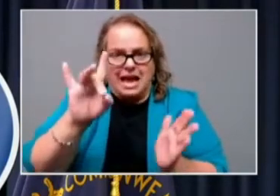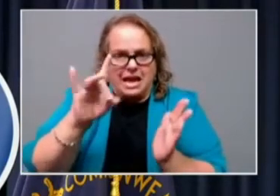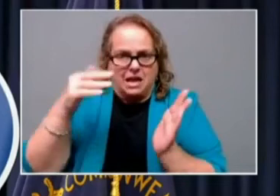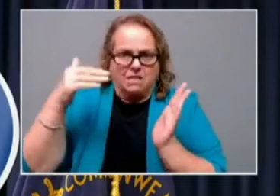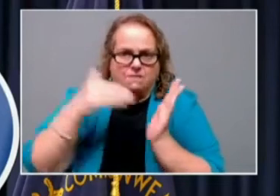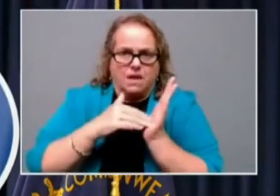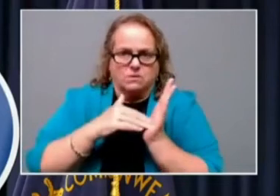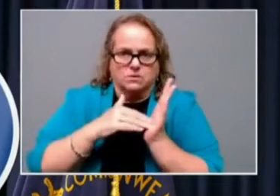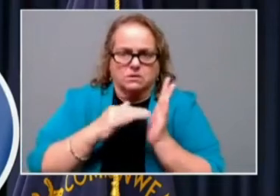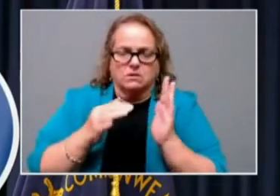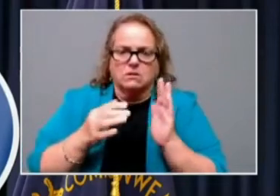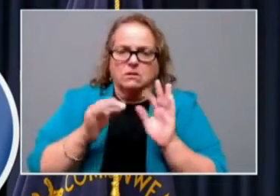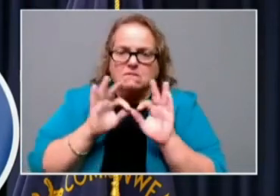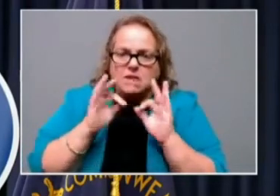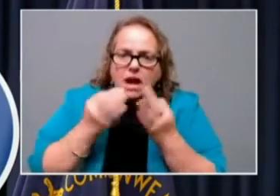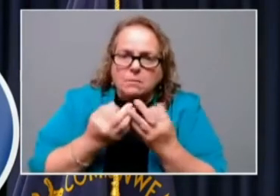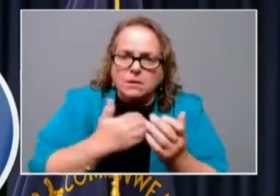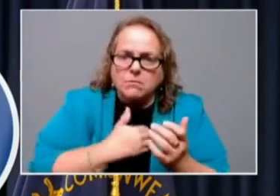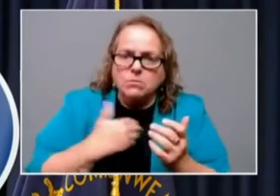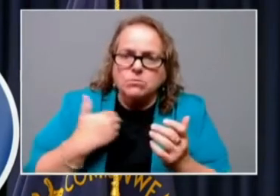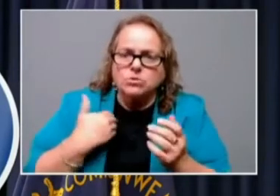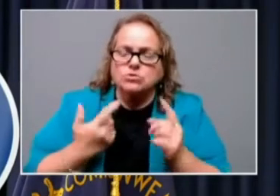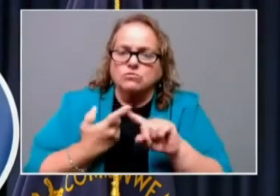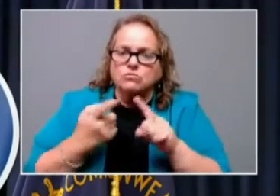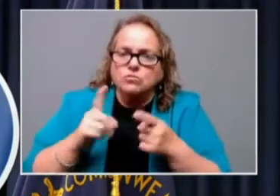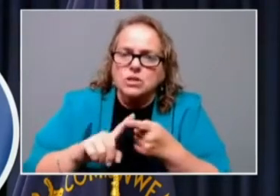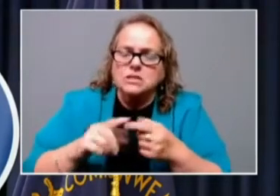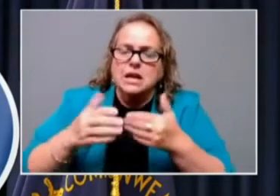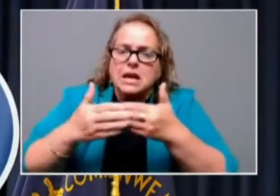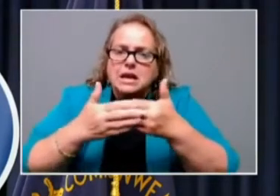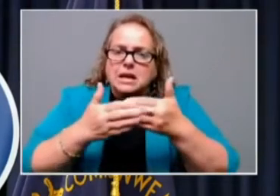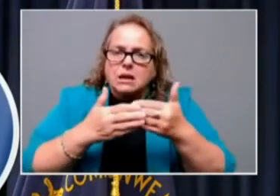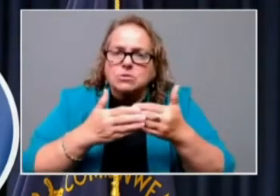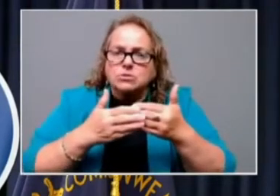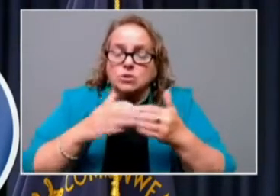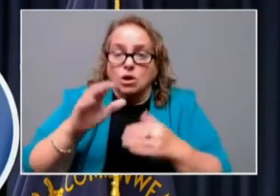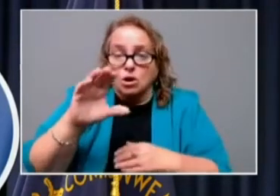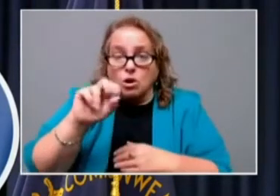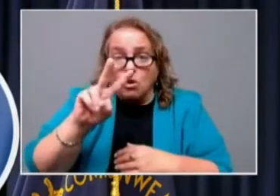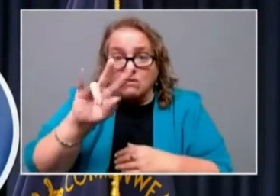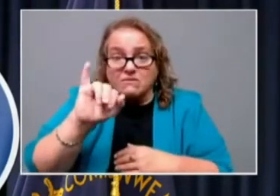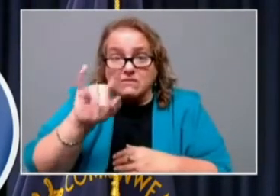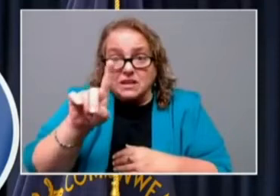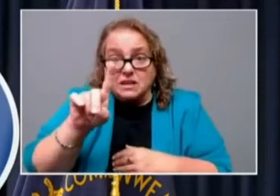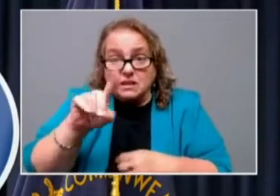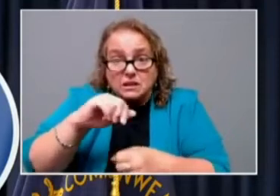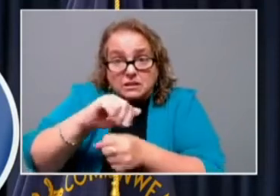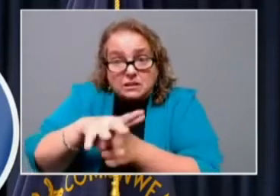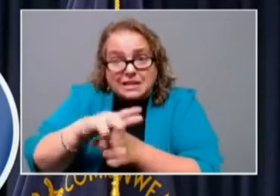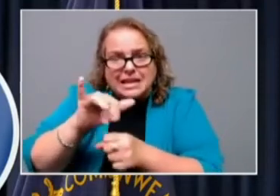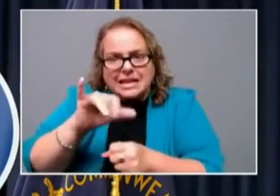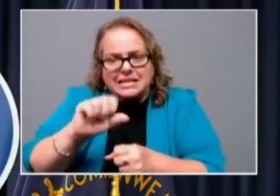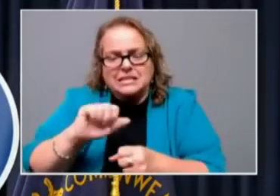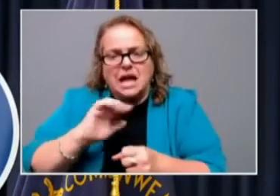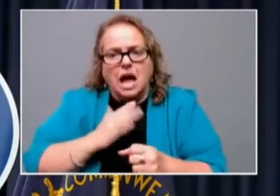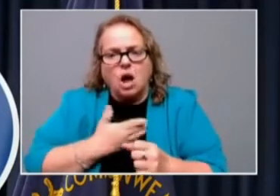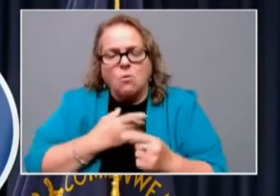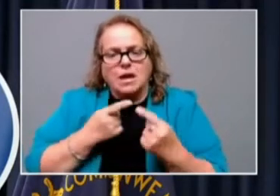our neighbors. Covid is our enemy. So let's channel our patriotism are